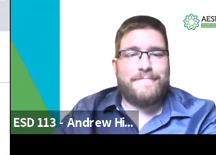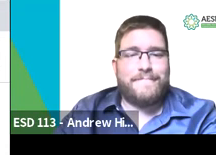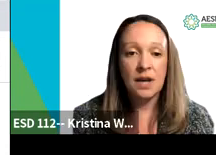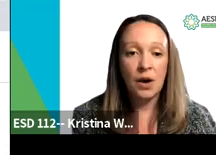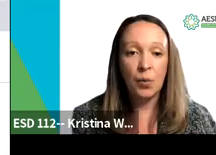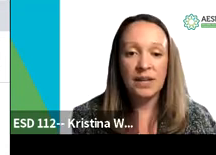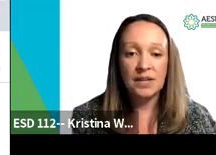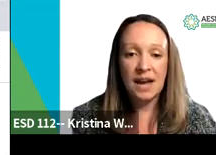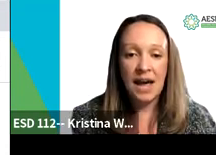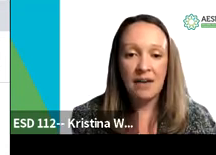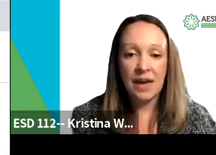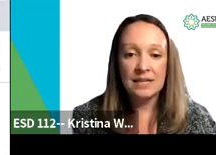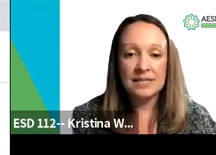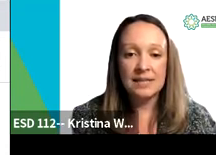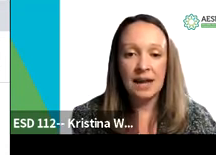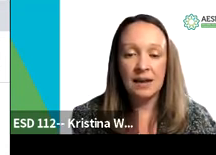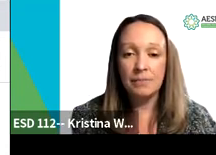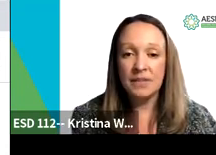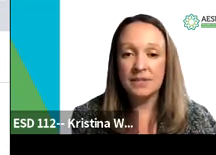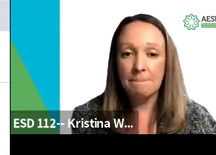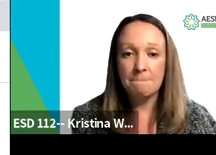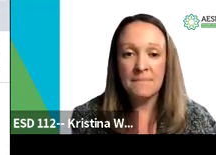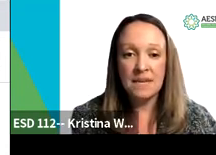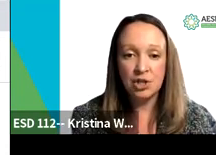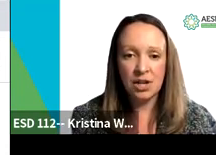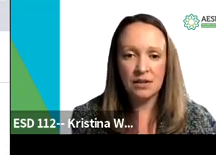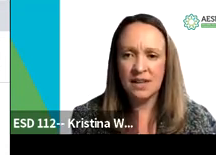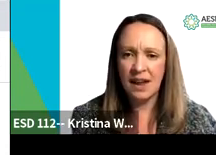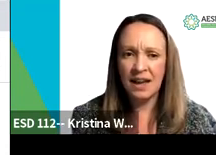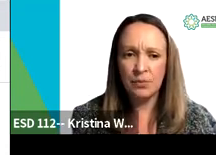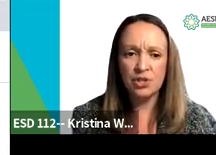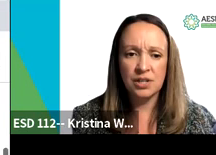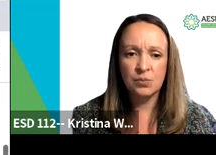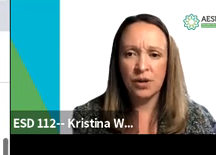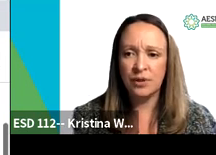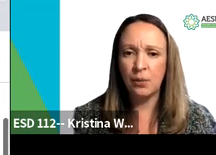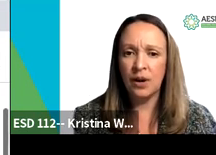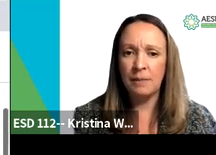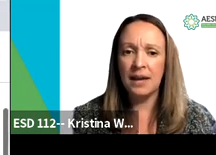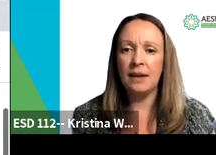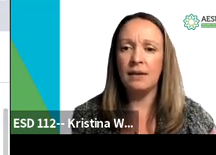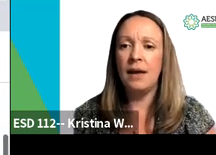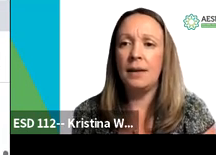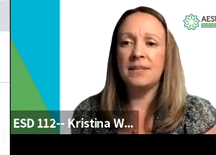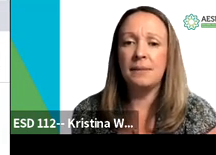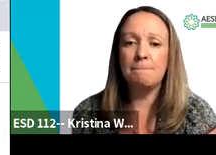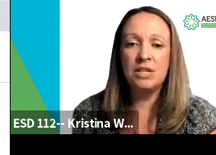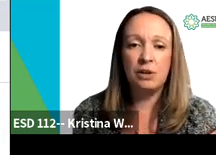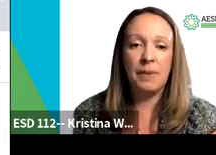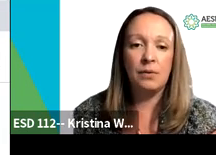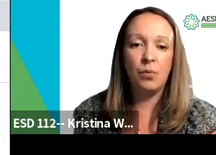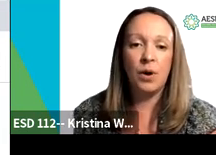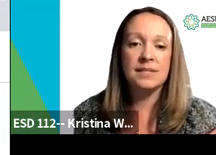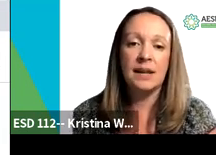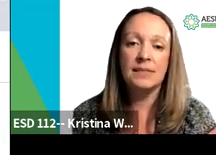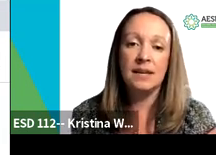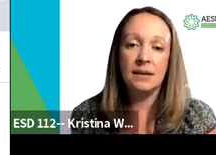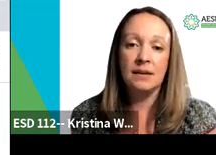ESD 112-- Kristina Wambold: So we need to have a submissions. And I was just wondering where my Submission button was and I think